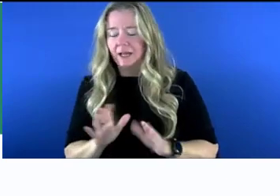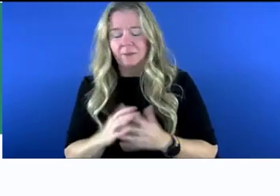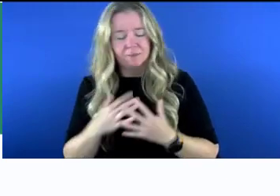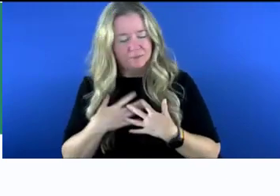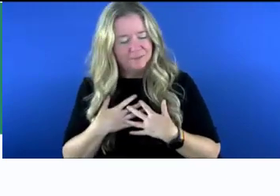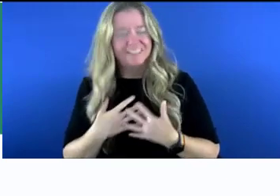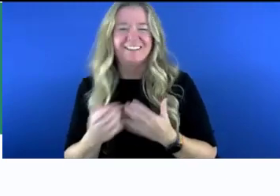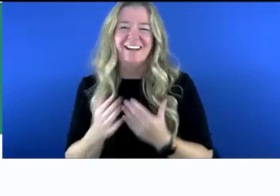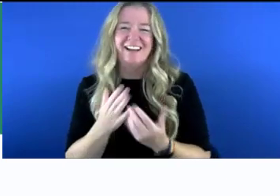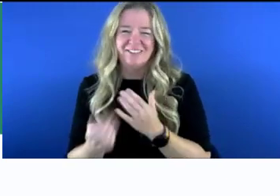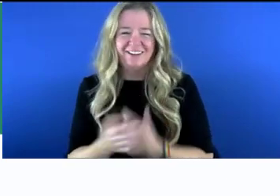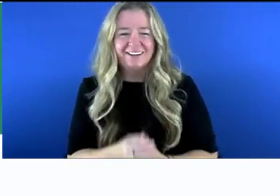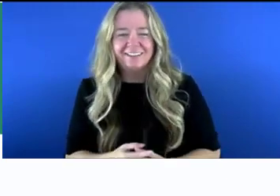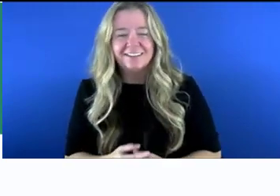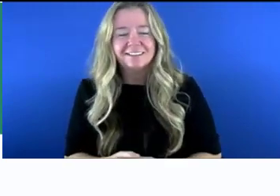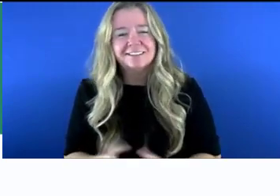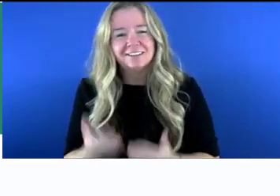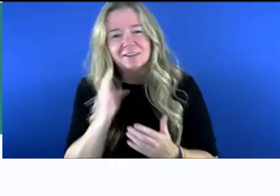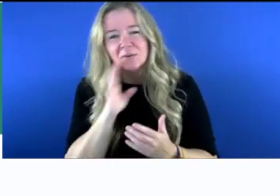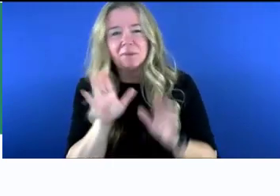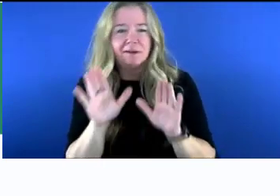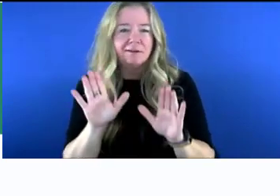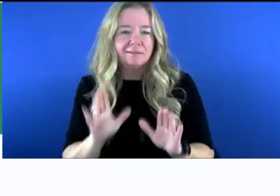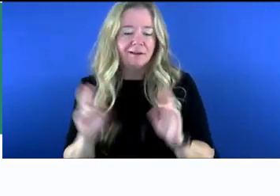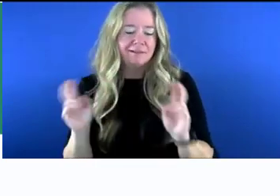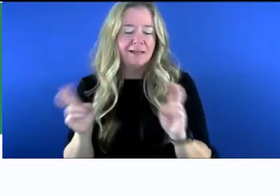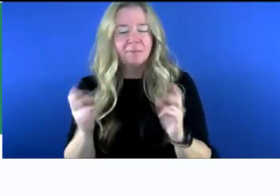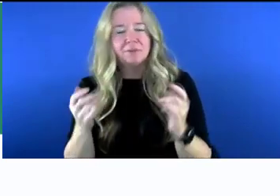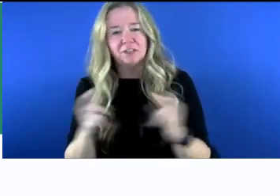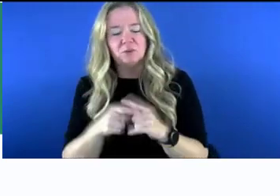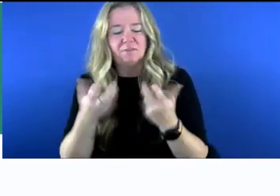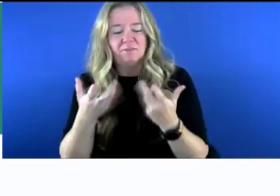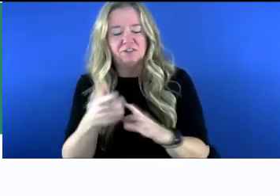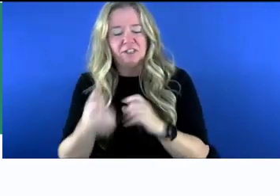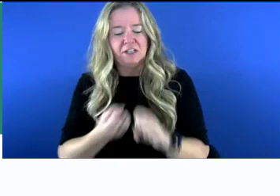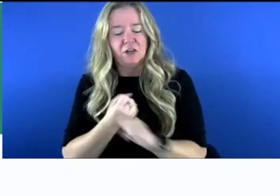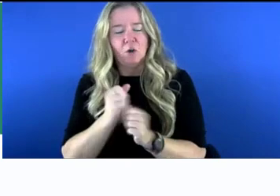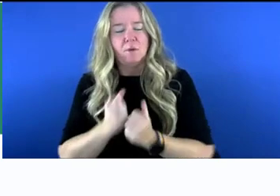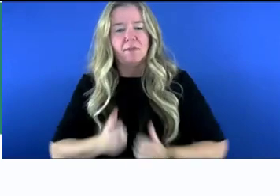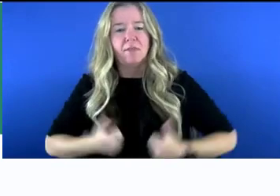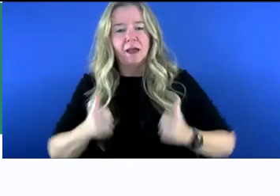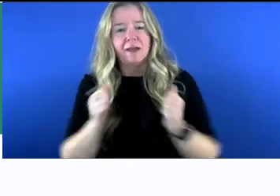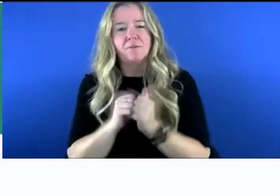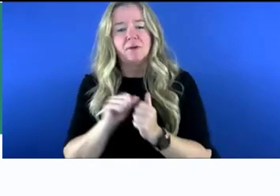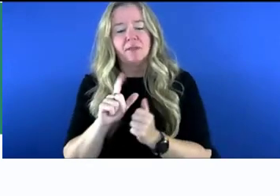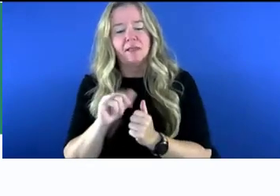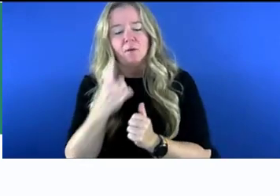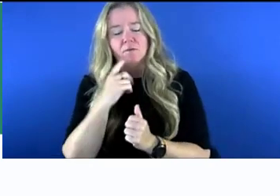So this is going to be a great topic to finish up the year with our LIVE with LIO for DHH.